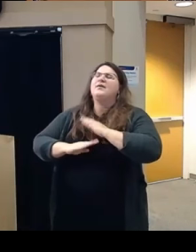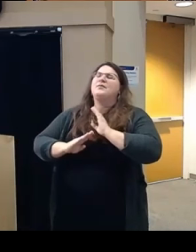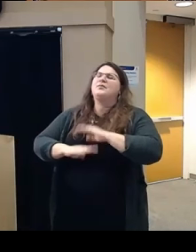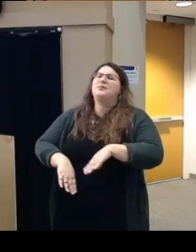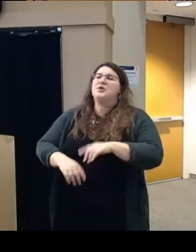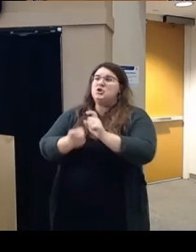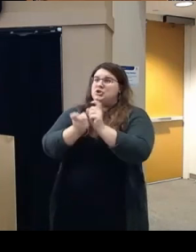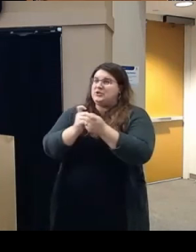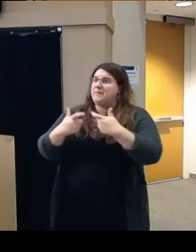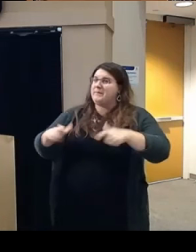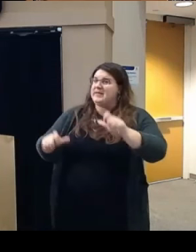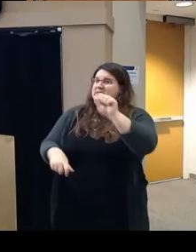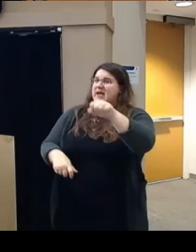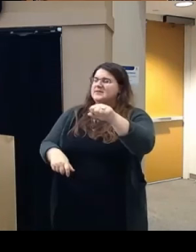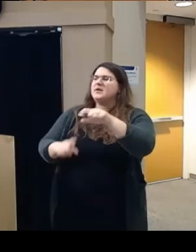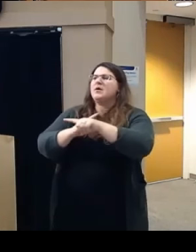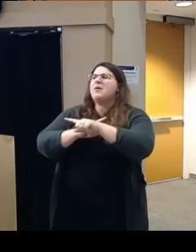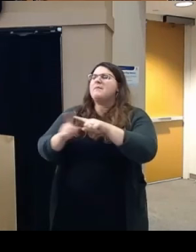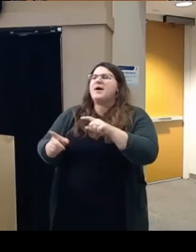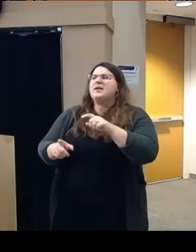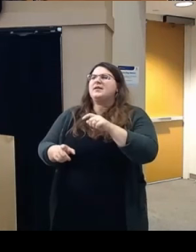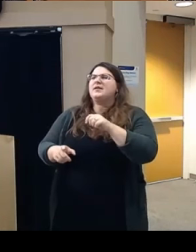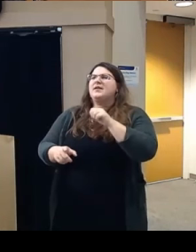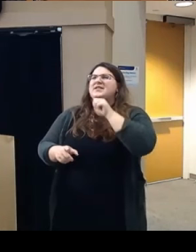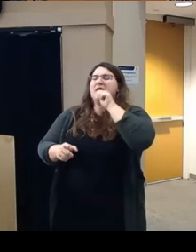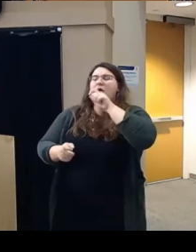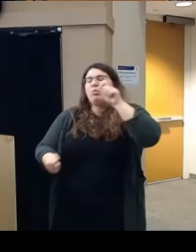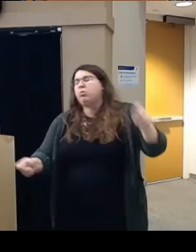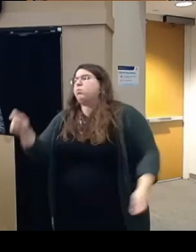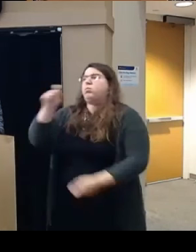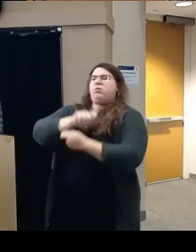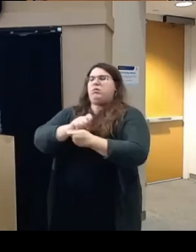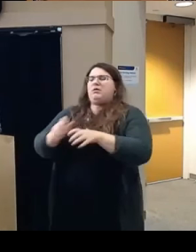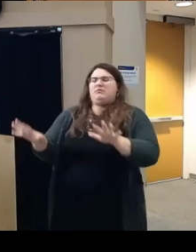be significant but probably not as expansive as you may have thought prior to this also just to